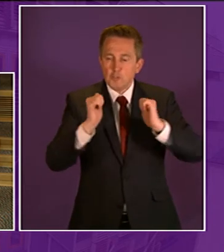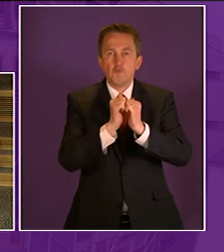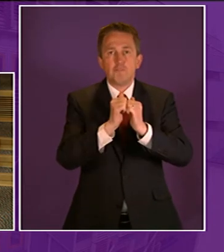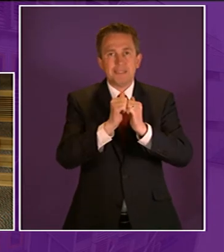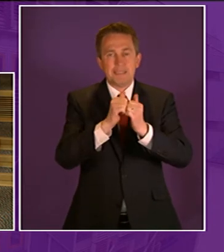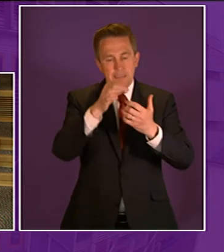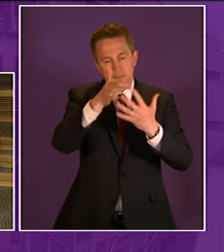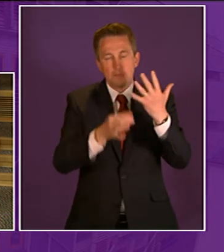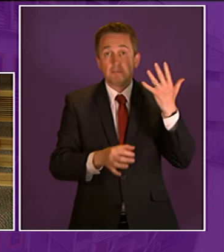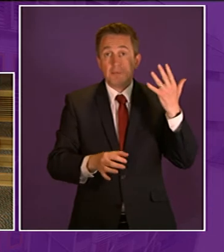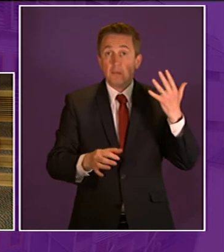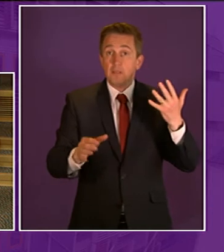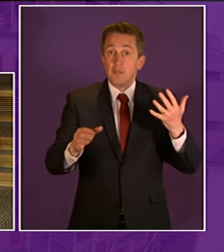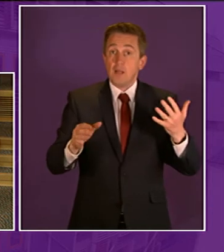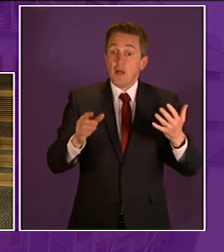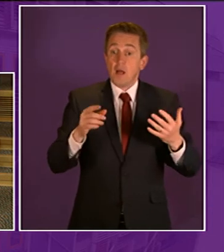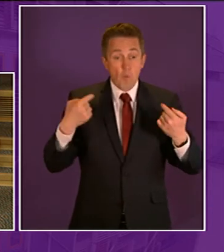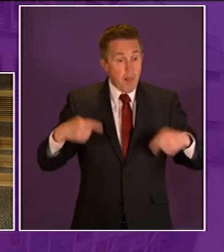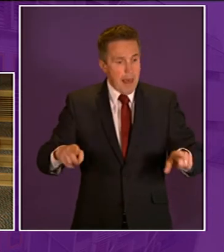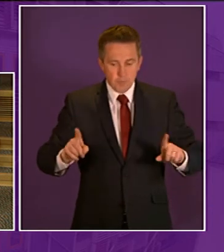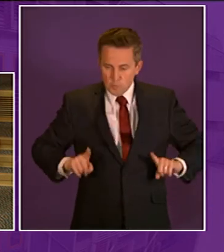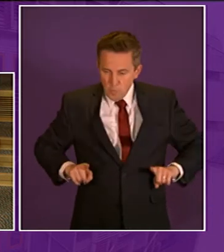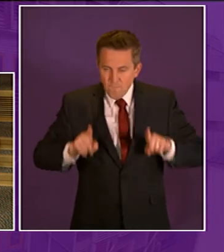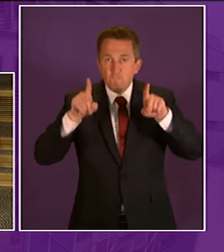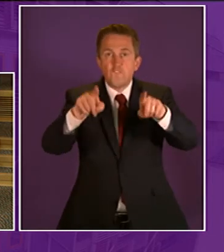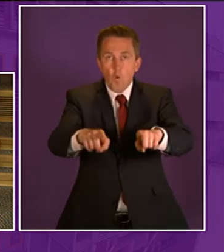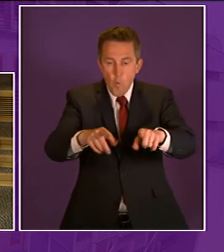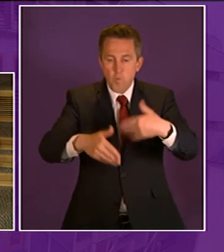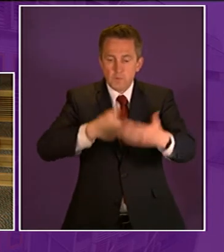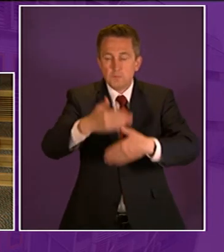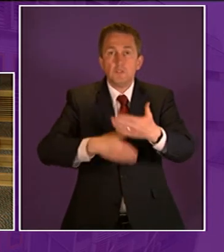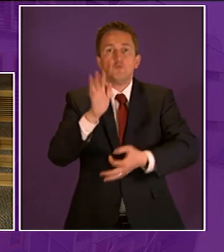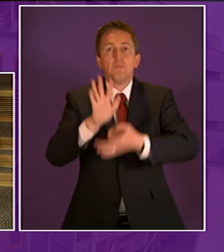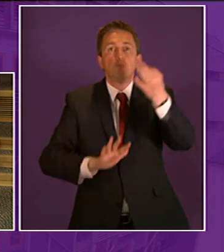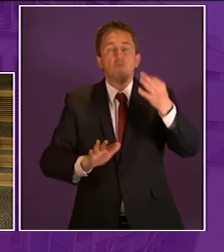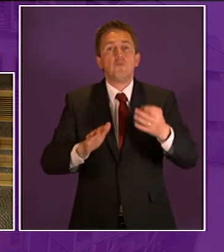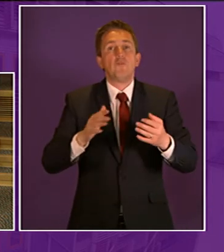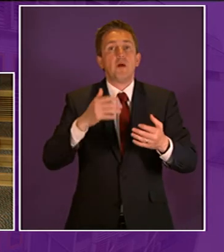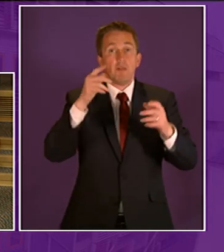That will enable all to move forward together, to the benefit of the sector and its students.